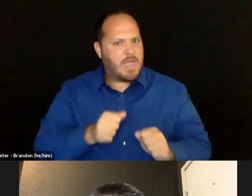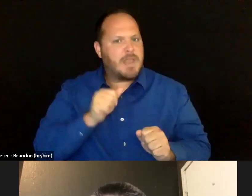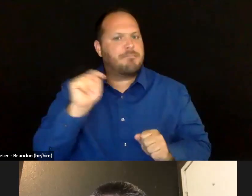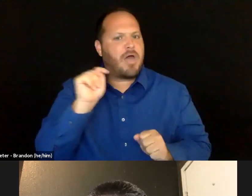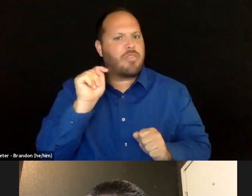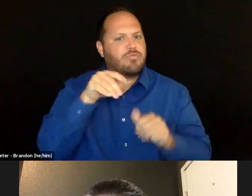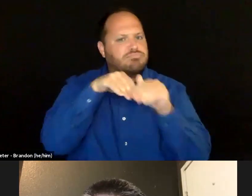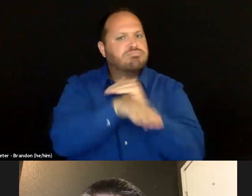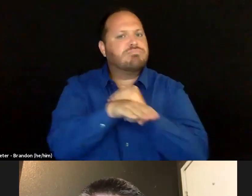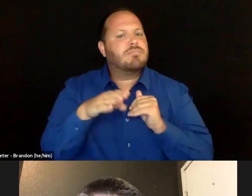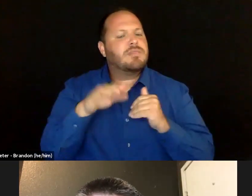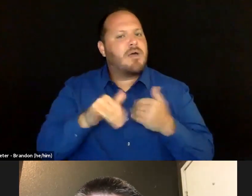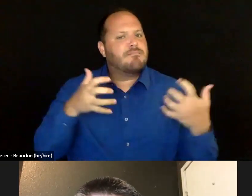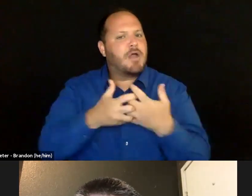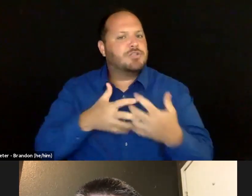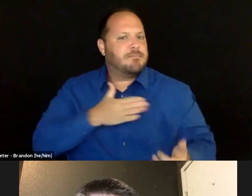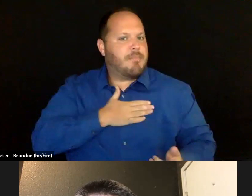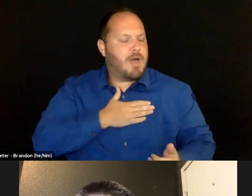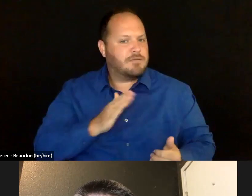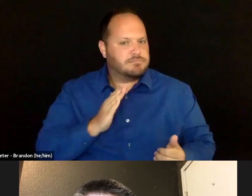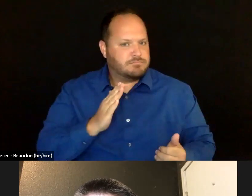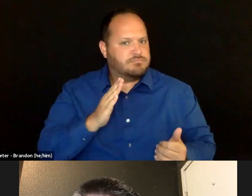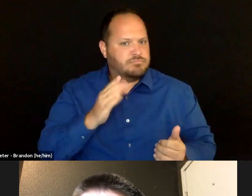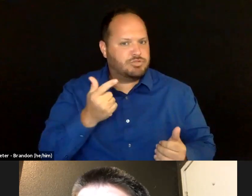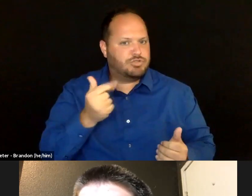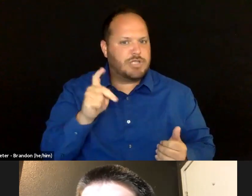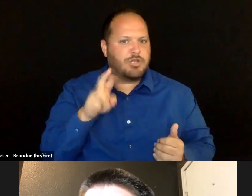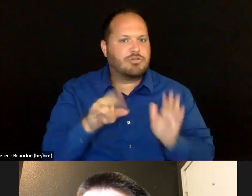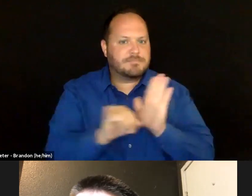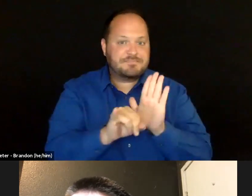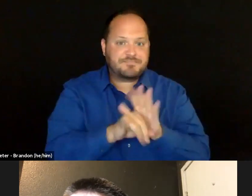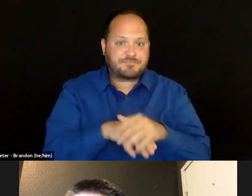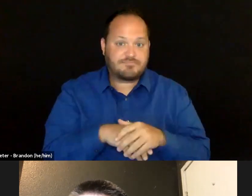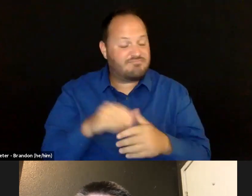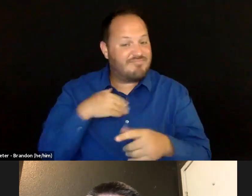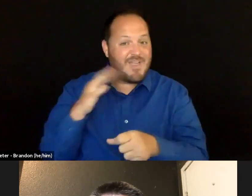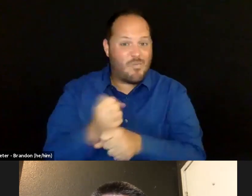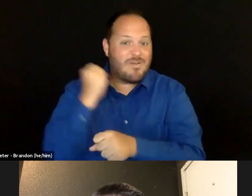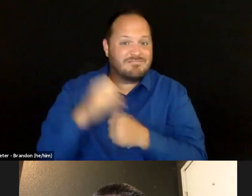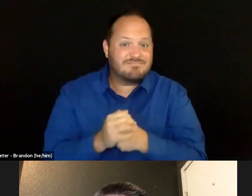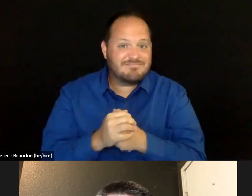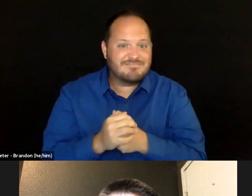We will be sure to let you know whether the Court takes that case. Again, thank you, everyone who has joined us tonight.